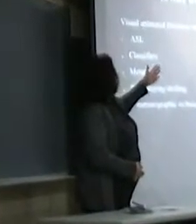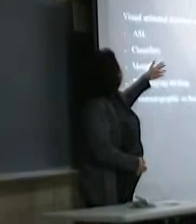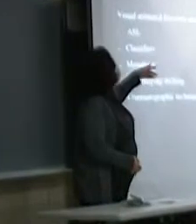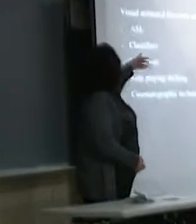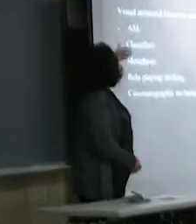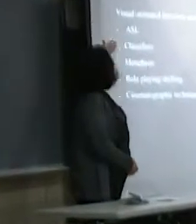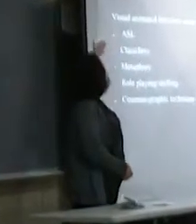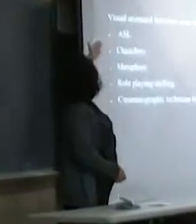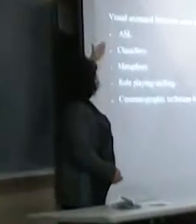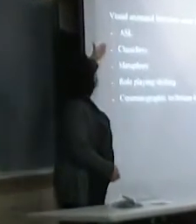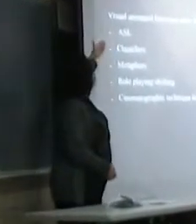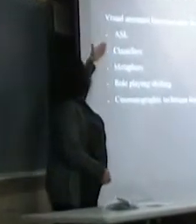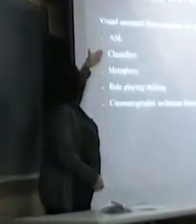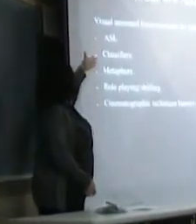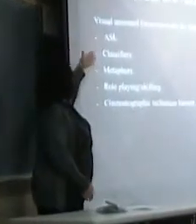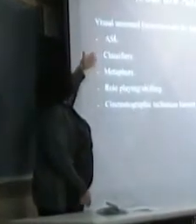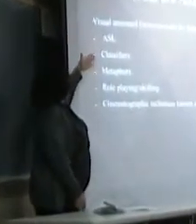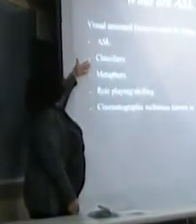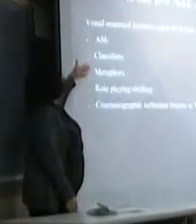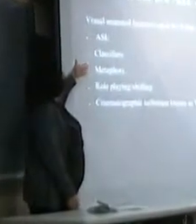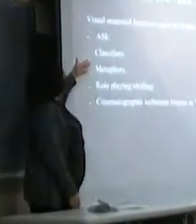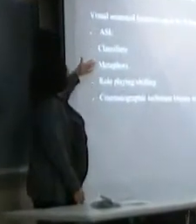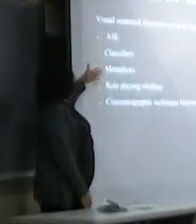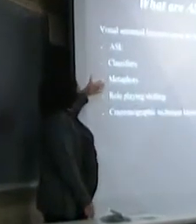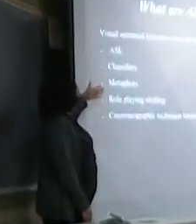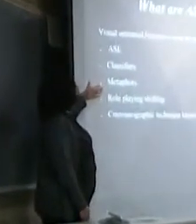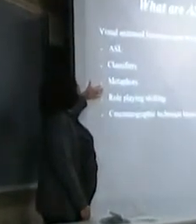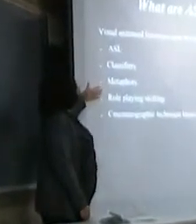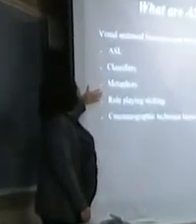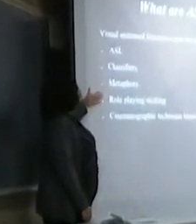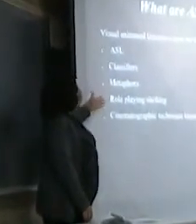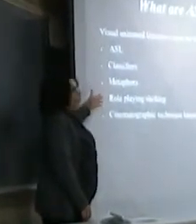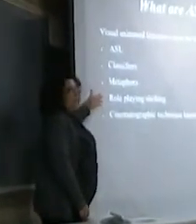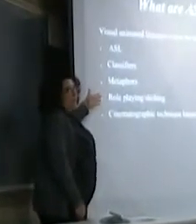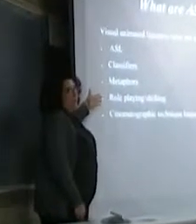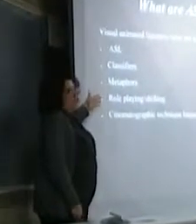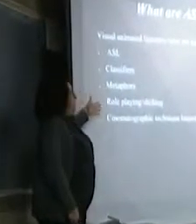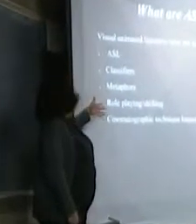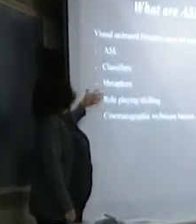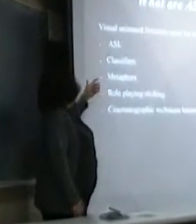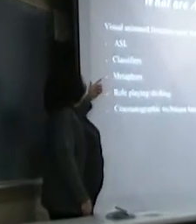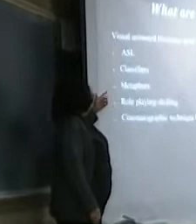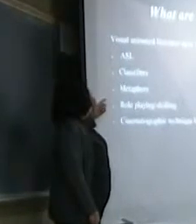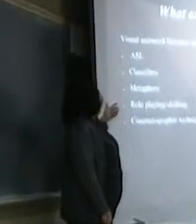by way of ASL, classifers, metaphors, role playing and shifting,